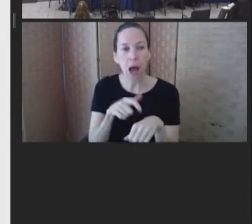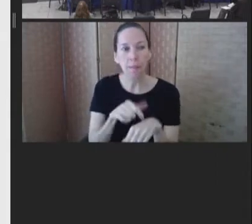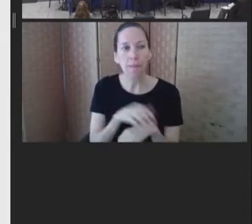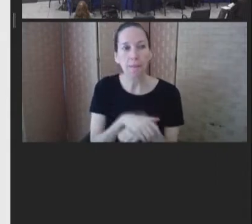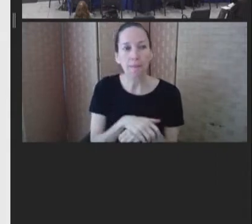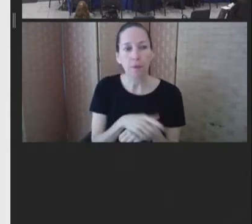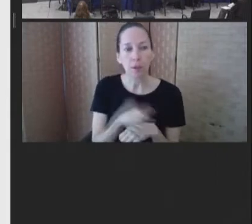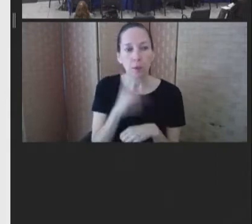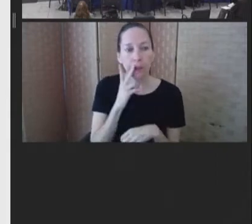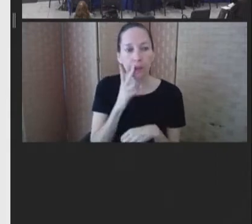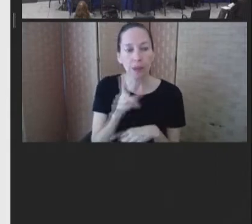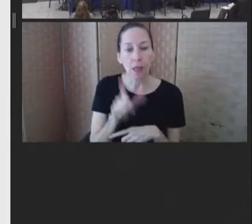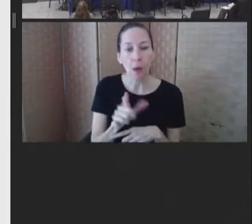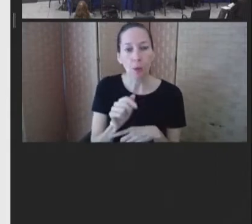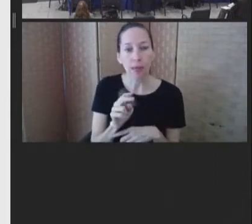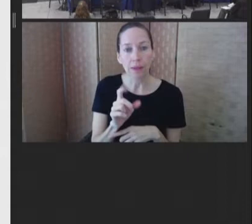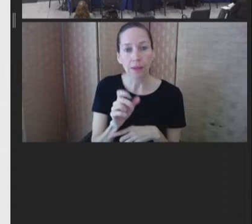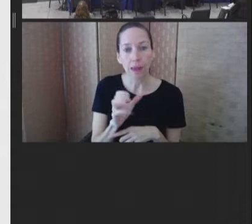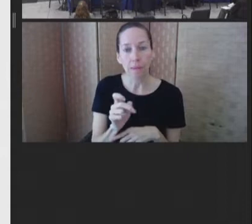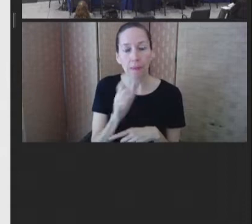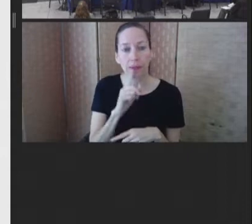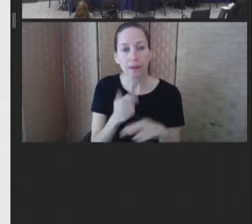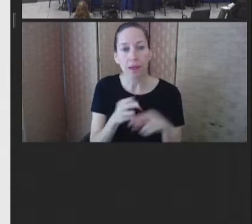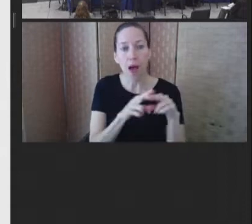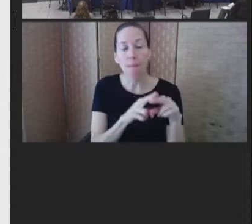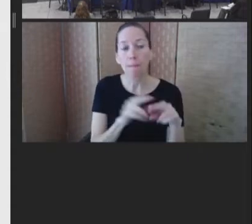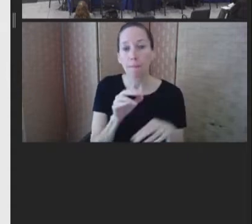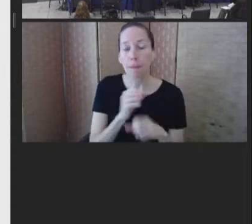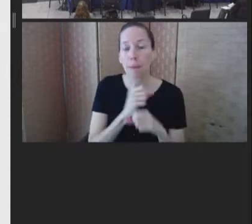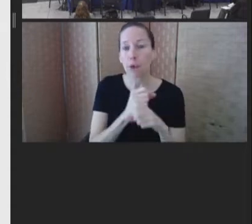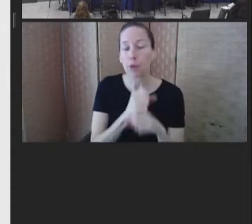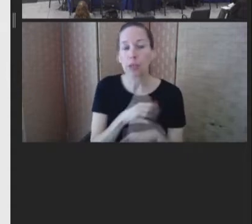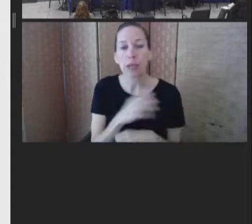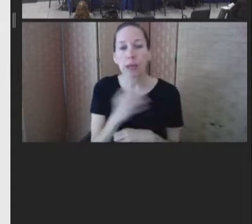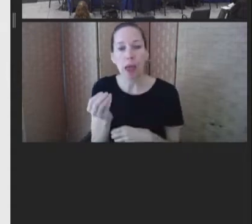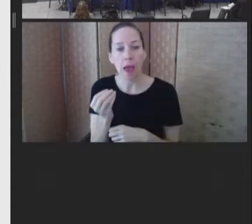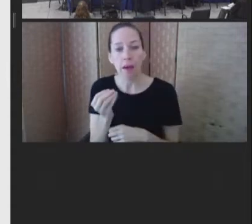is day one immunity. The upper landscape is day 15. Anything with Omicron actually acts quite